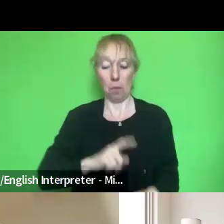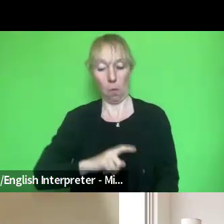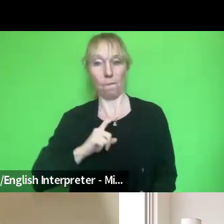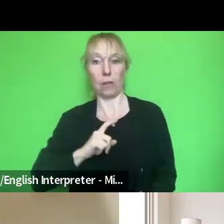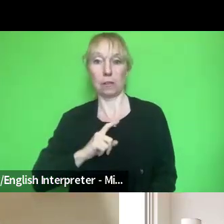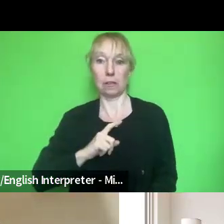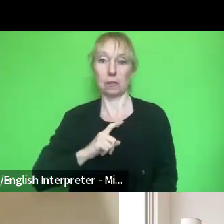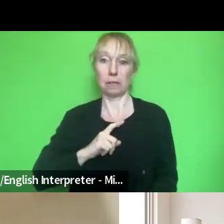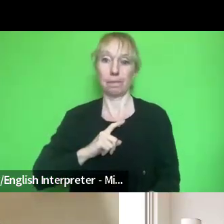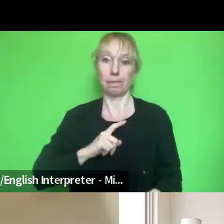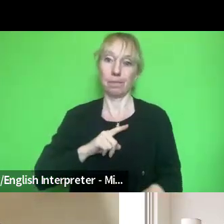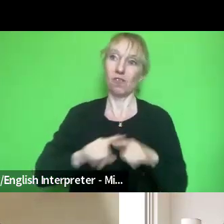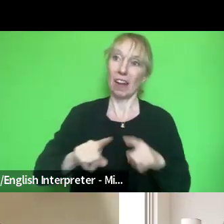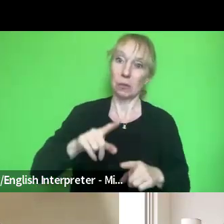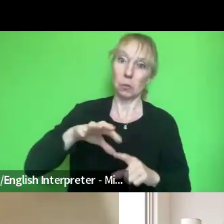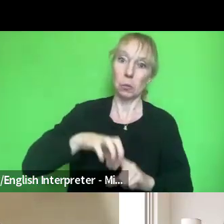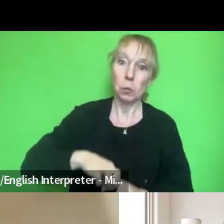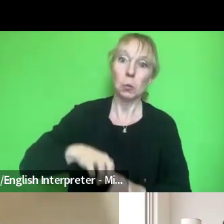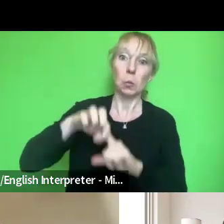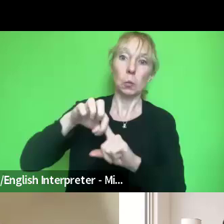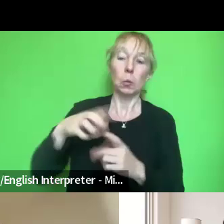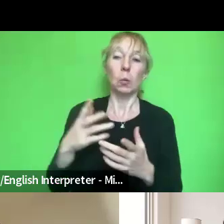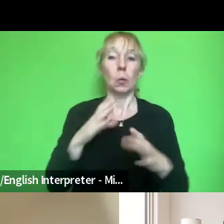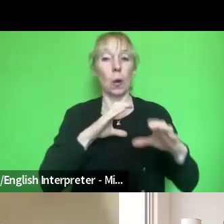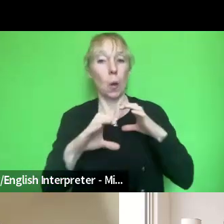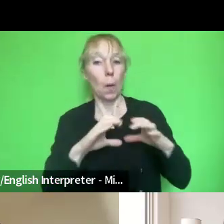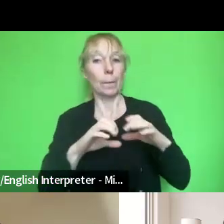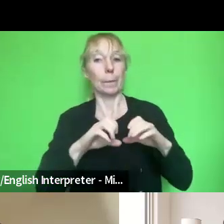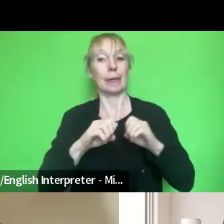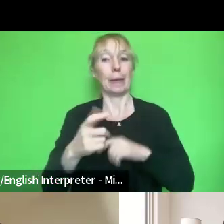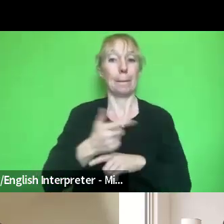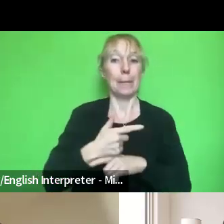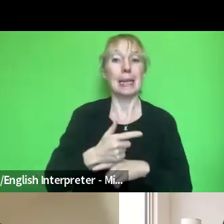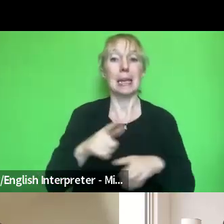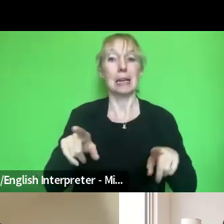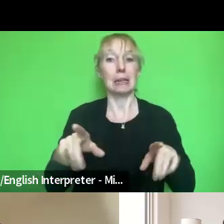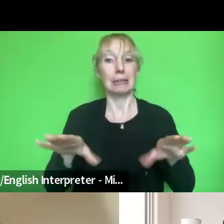lot of work with comms and media teams to get them more confident about being